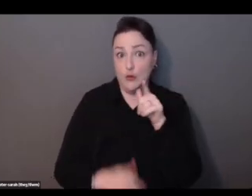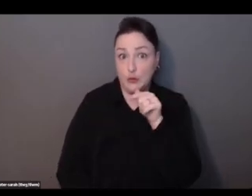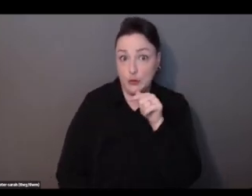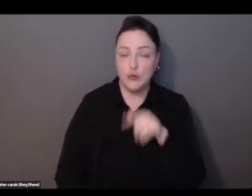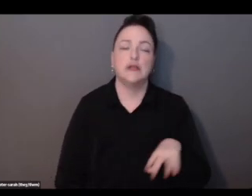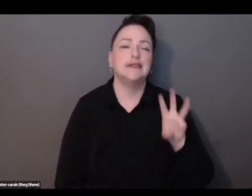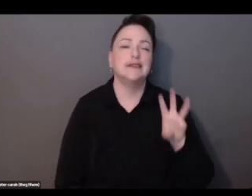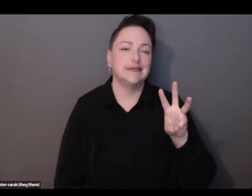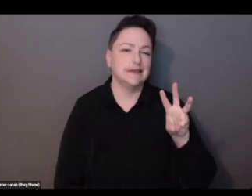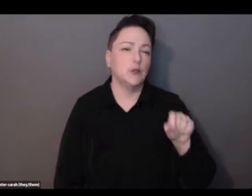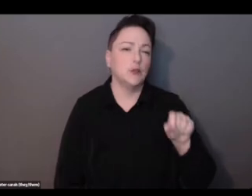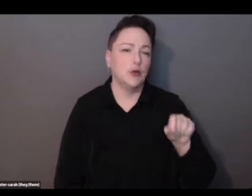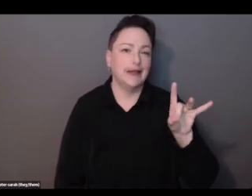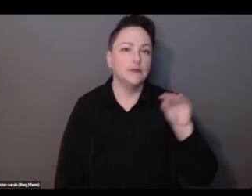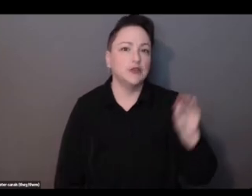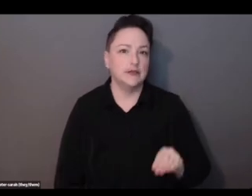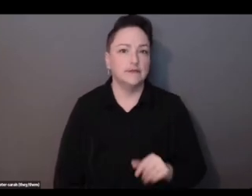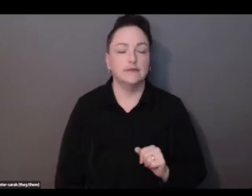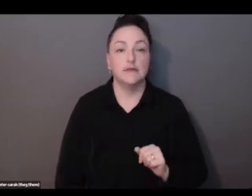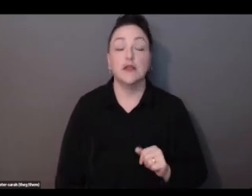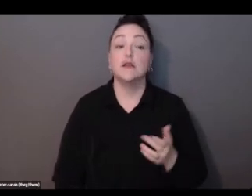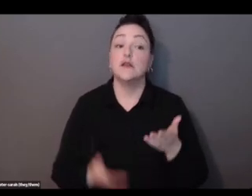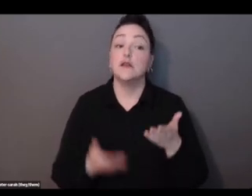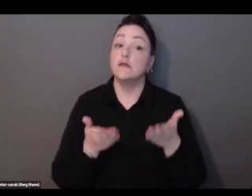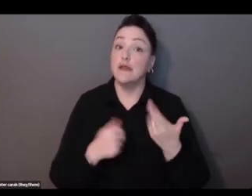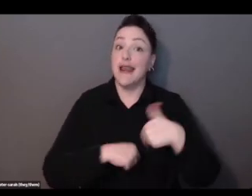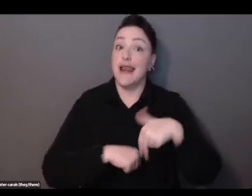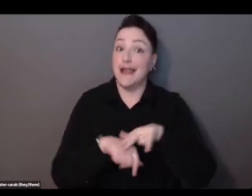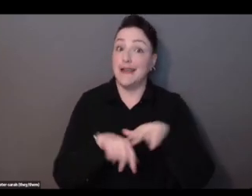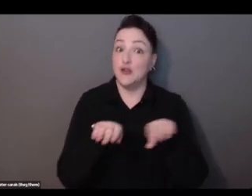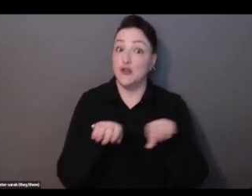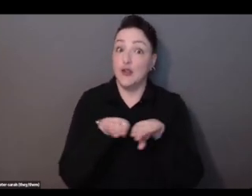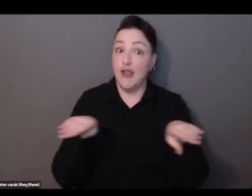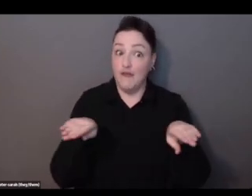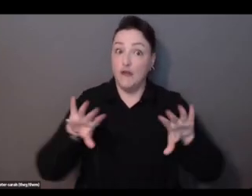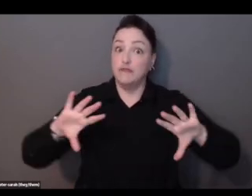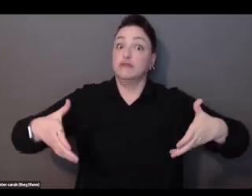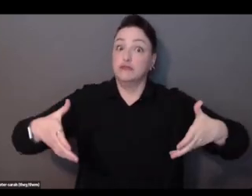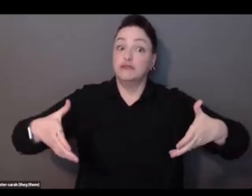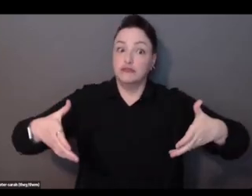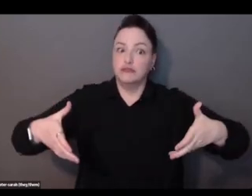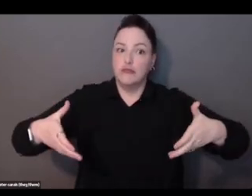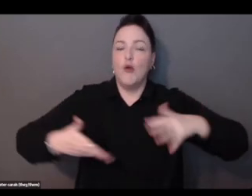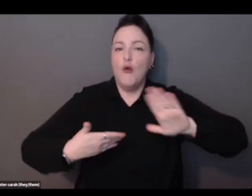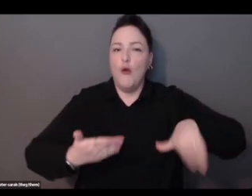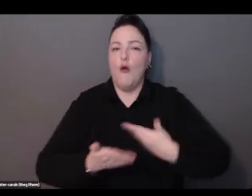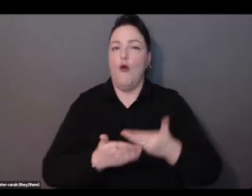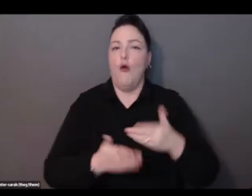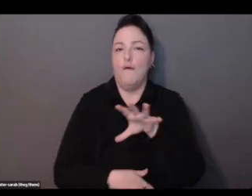In this case, since we're looking at the national level, all of the states in this map are going to be shaded blue.